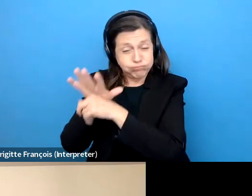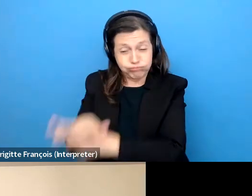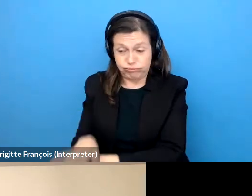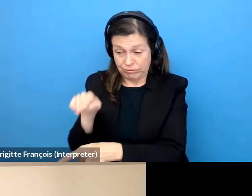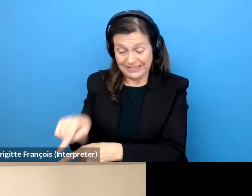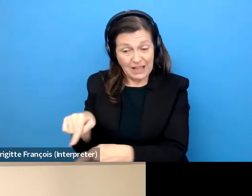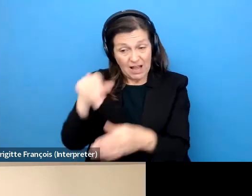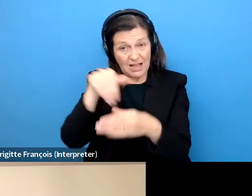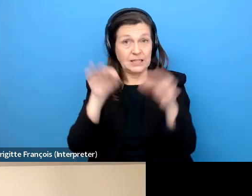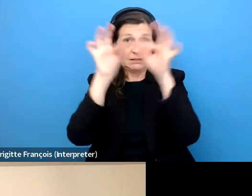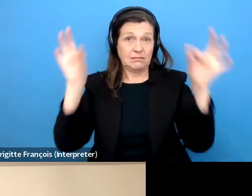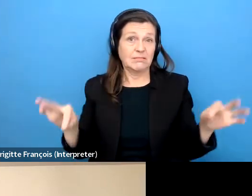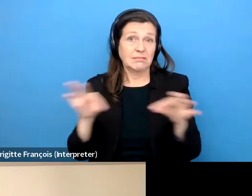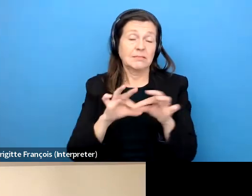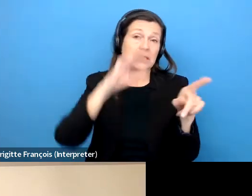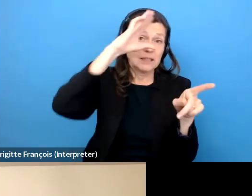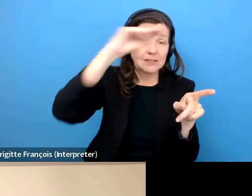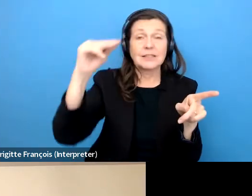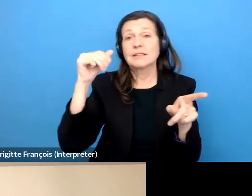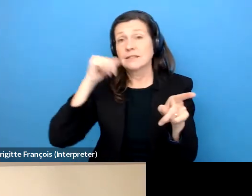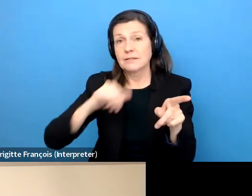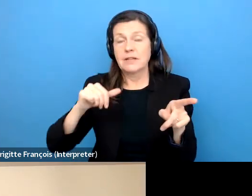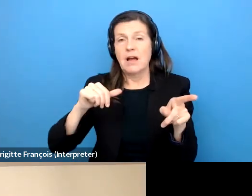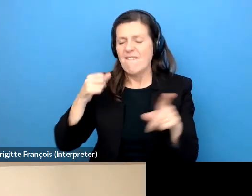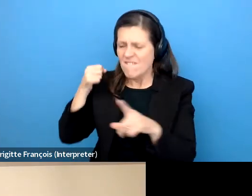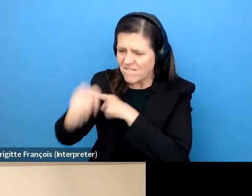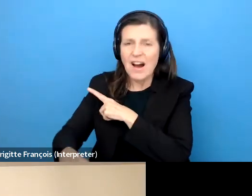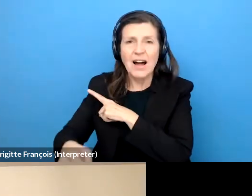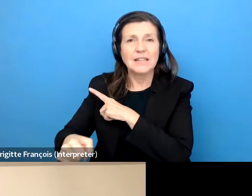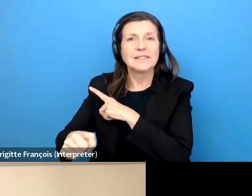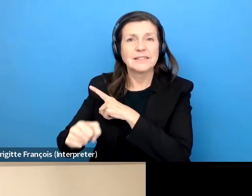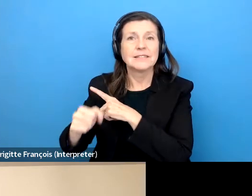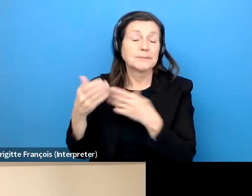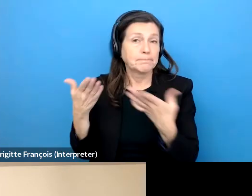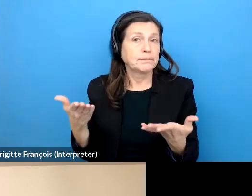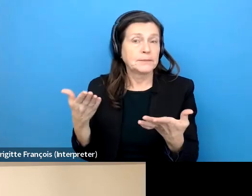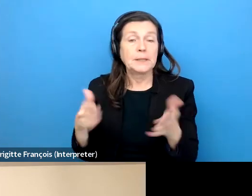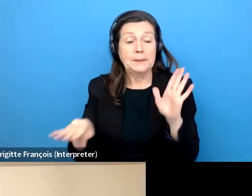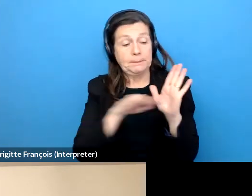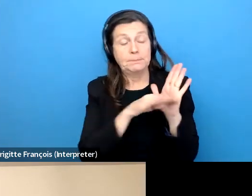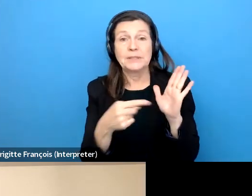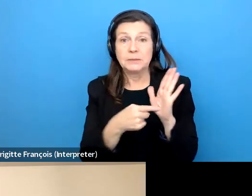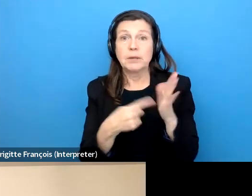The prohibition of which has evolved in the principle of customer international law.